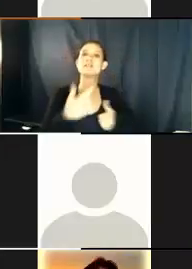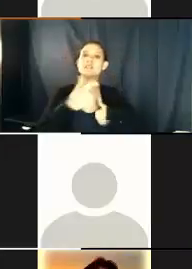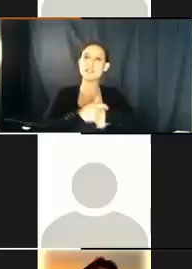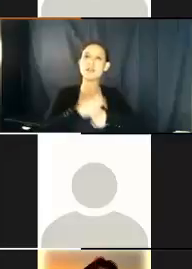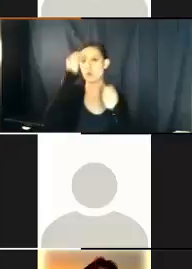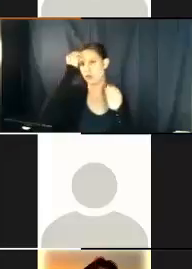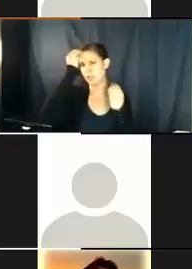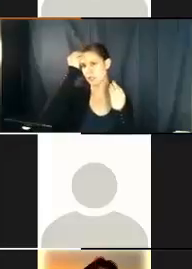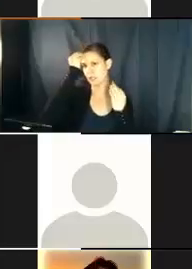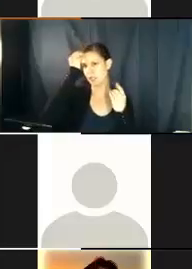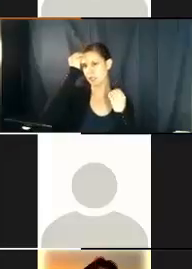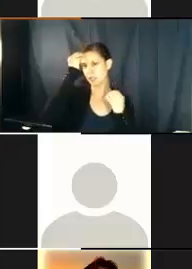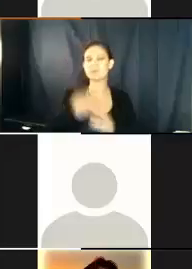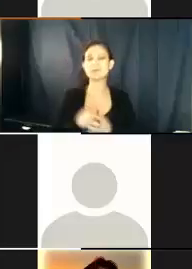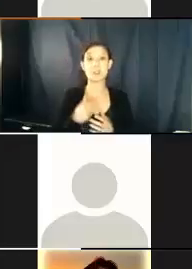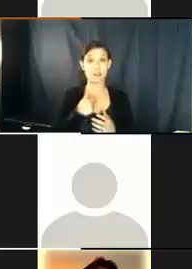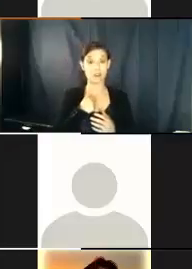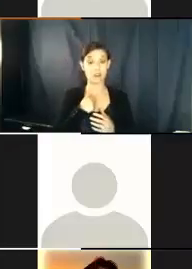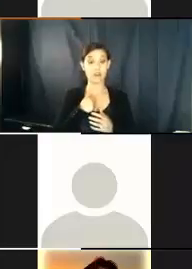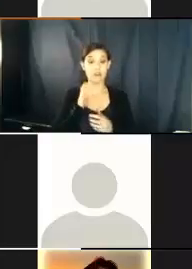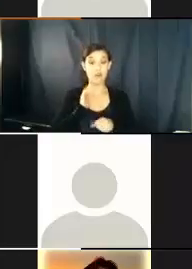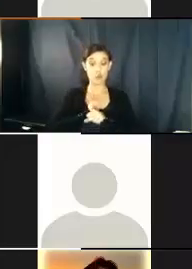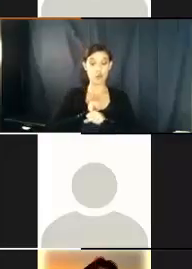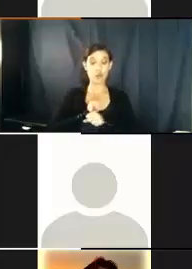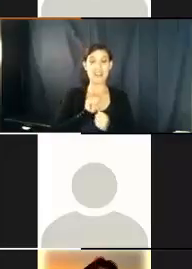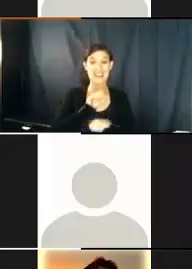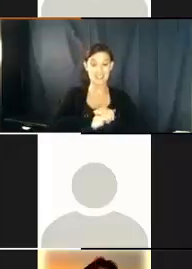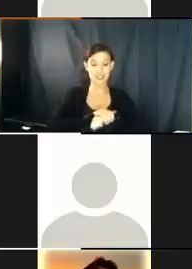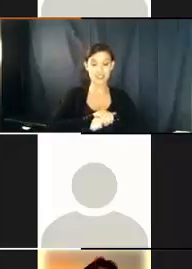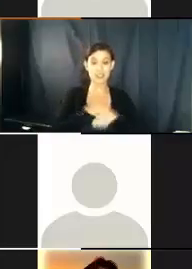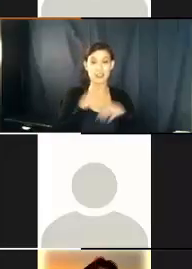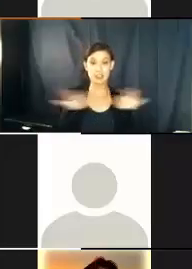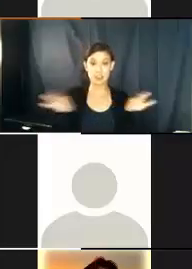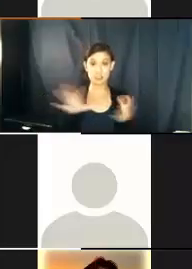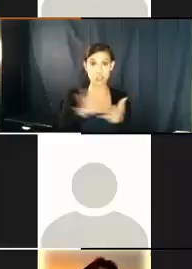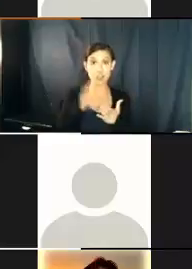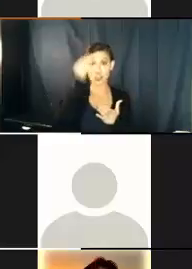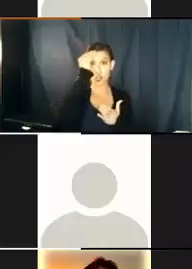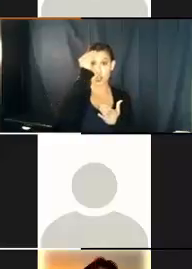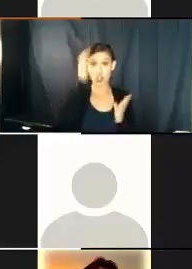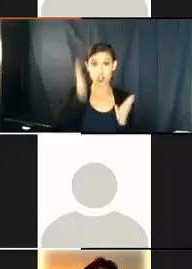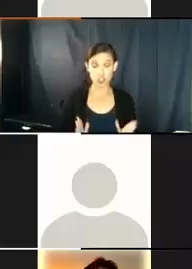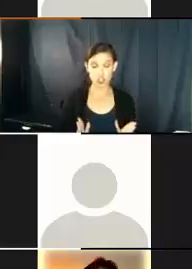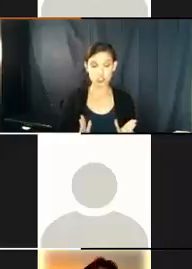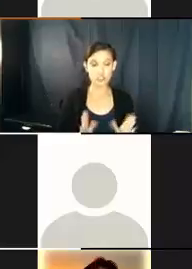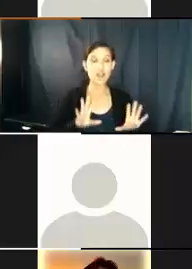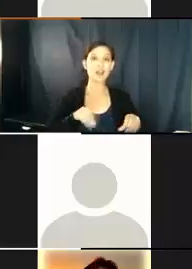And I know when I was working with English language learners giving them time for... you know we've got that 45 minutes in the classroom.